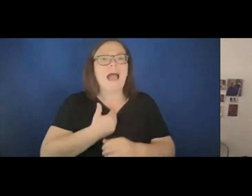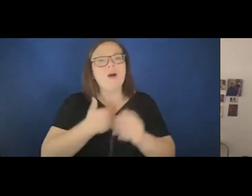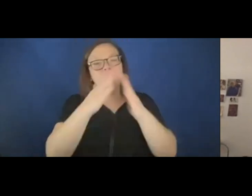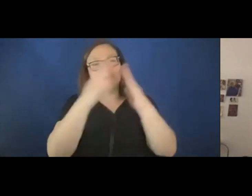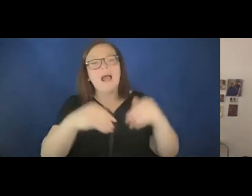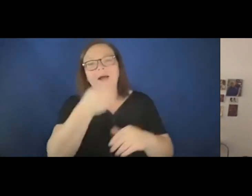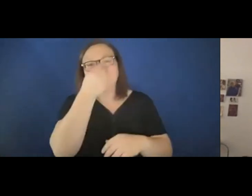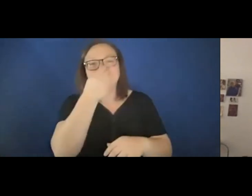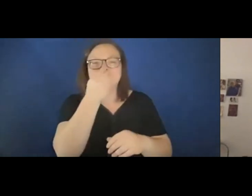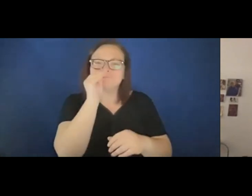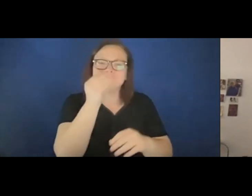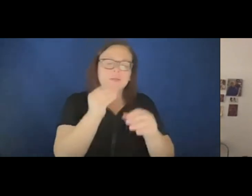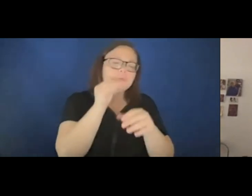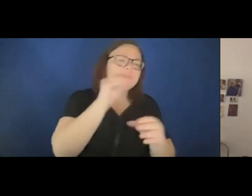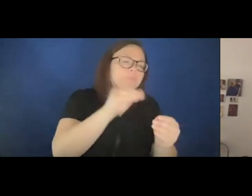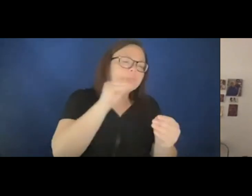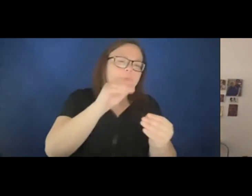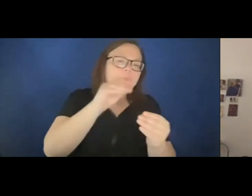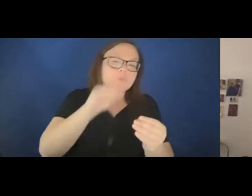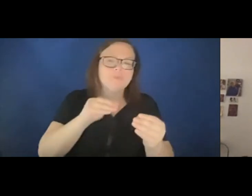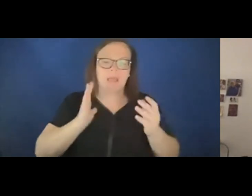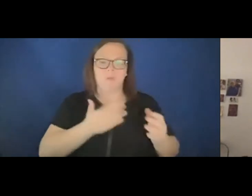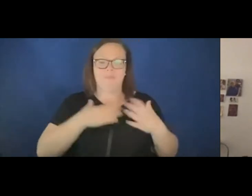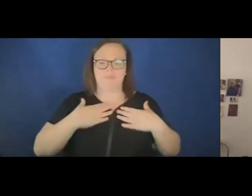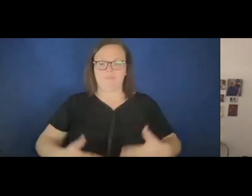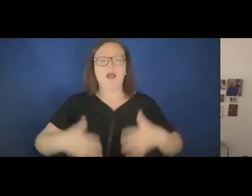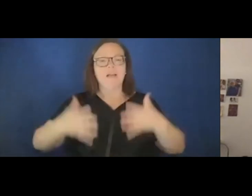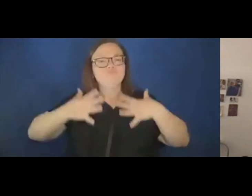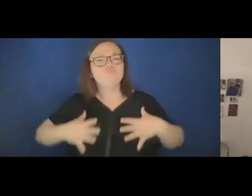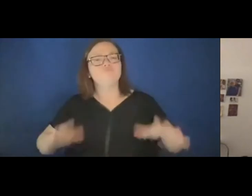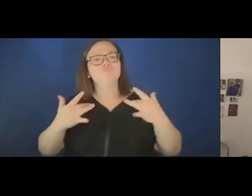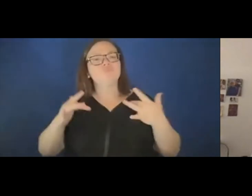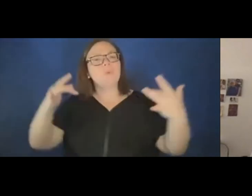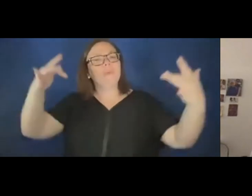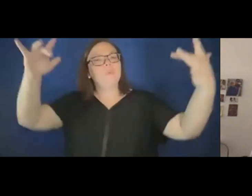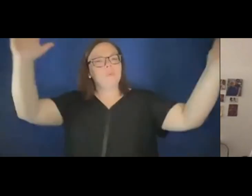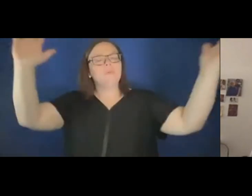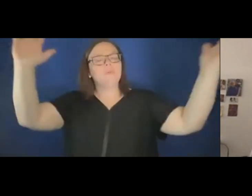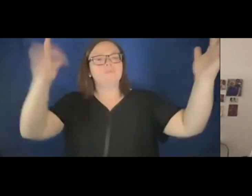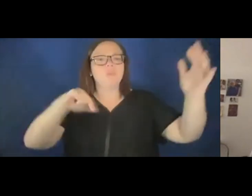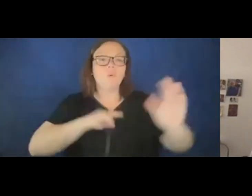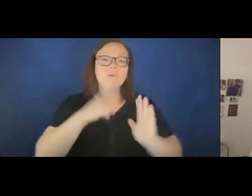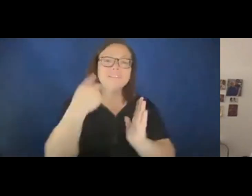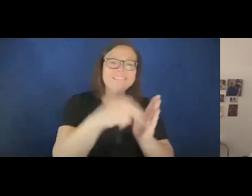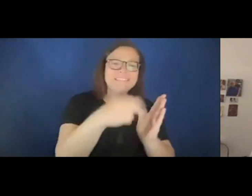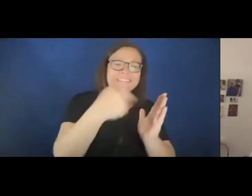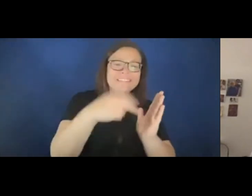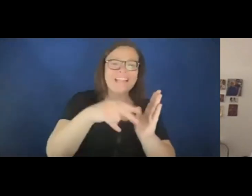to sleep. We dress our bodies in the most brilliant light. We dance like the empire is dying,